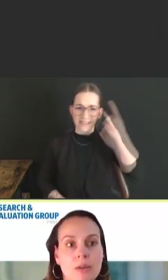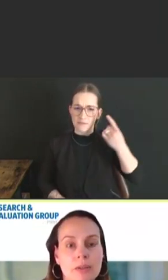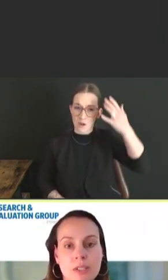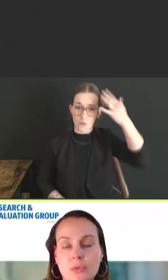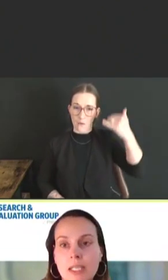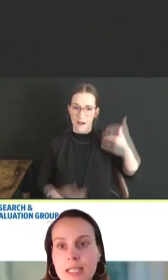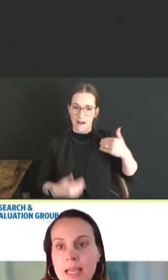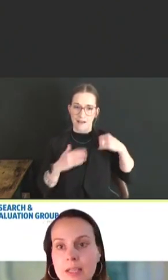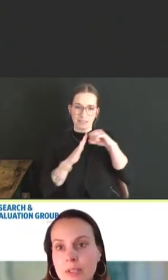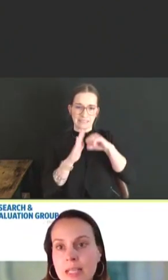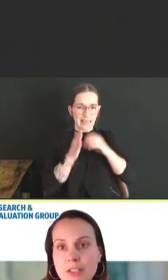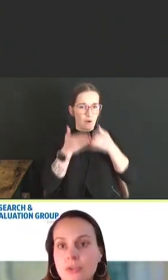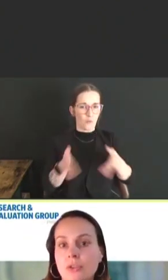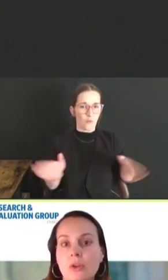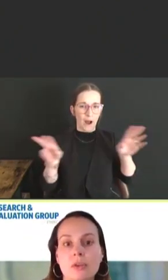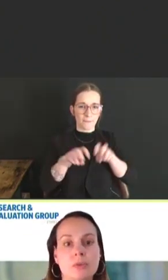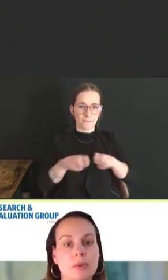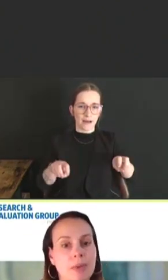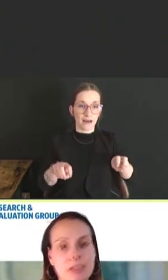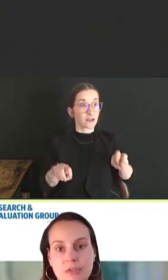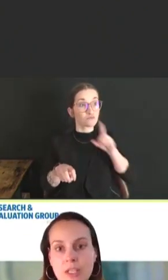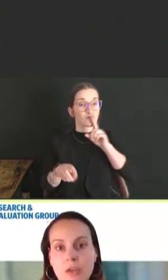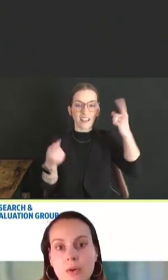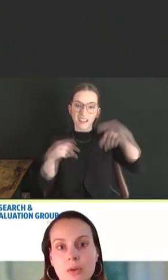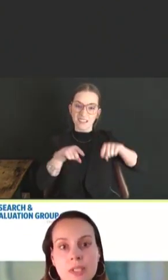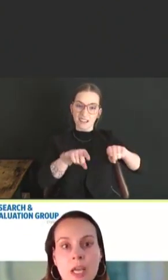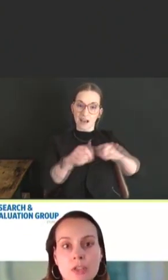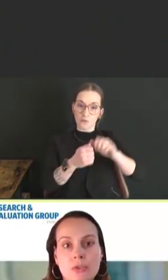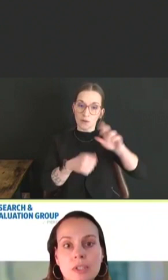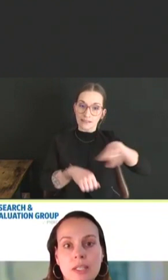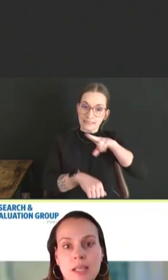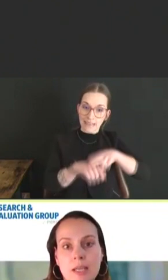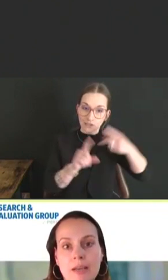well, this is really aligned with national goals, with Pennsylvania goals, to really think about